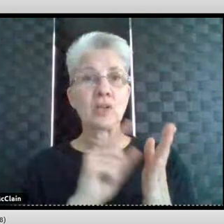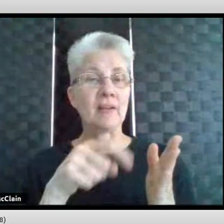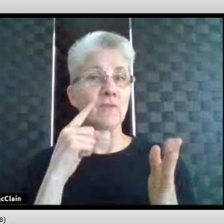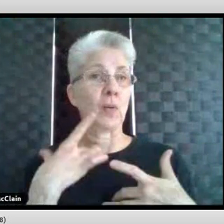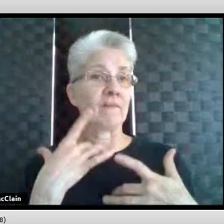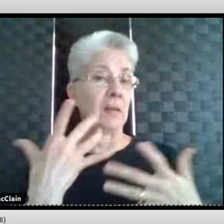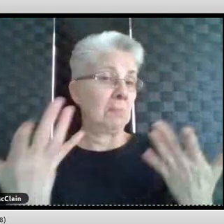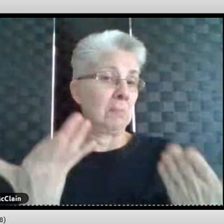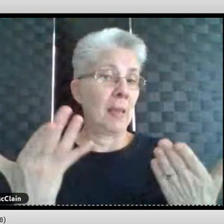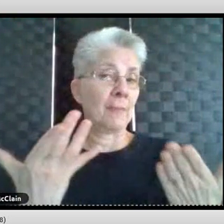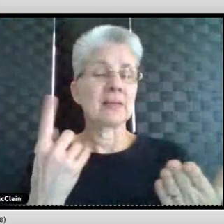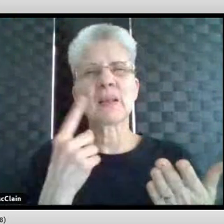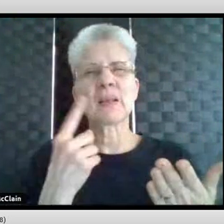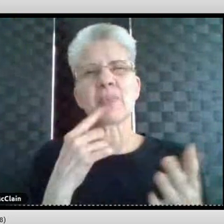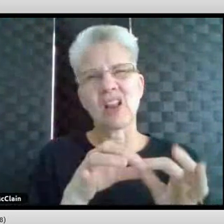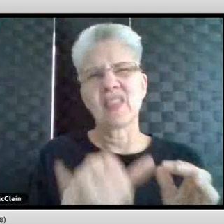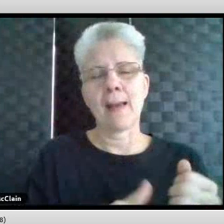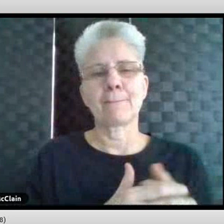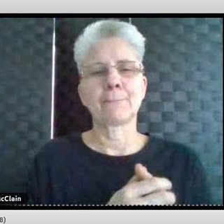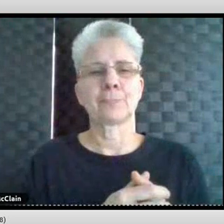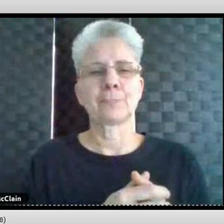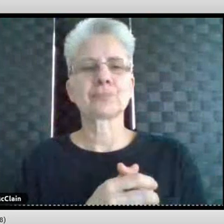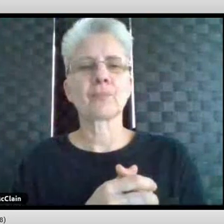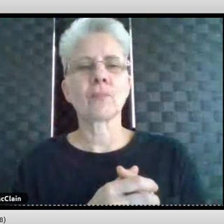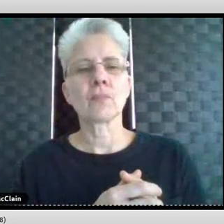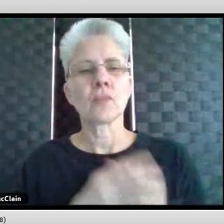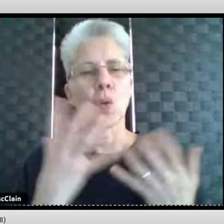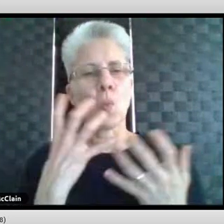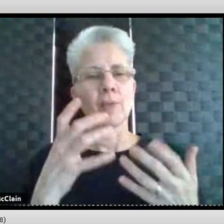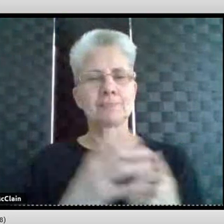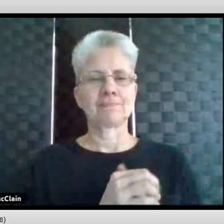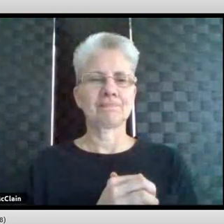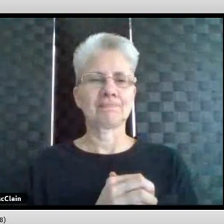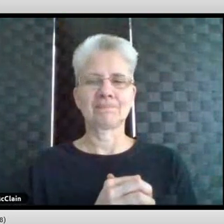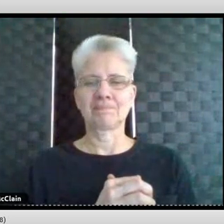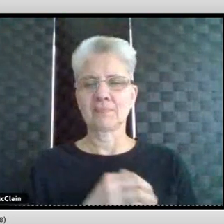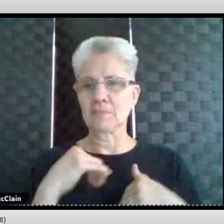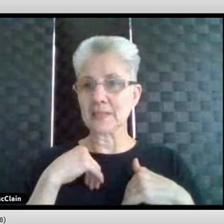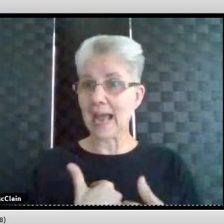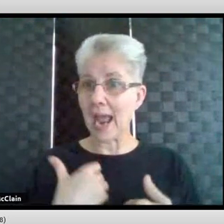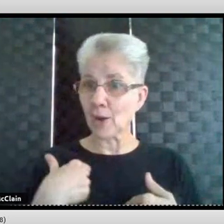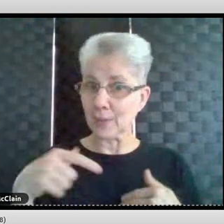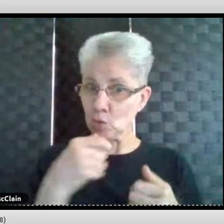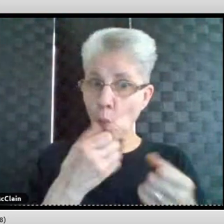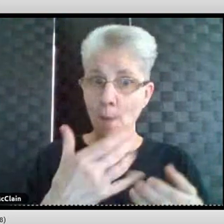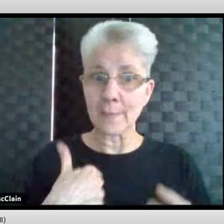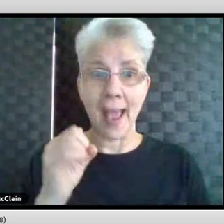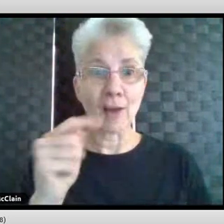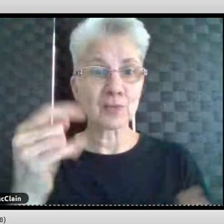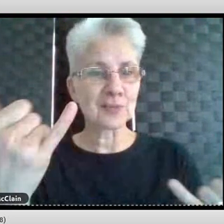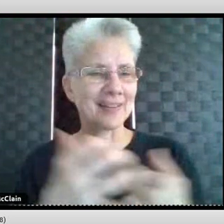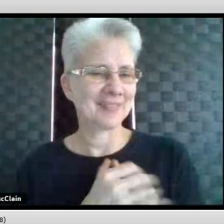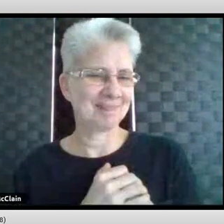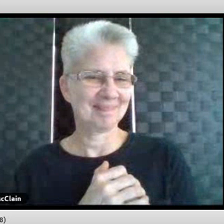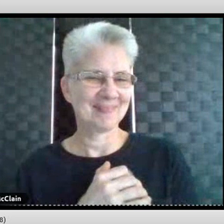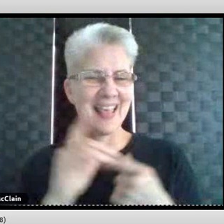So something along those lines. Wow. I'm tired! You all wore me out today. This has been fabulous.